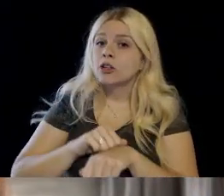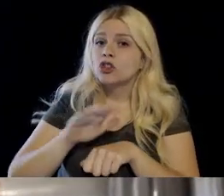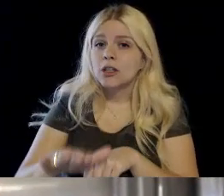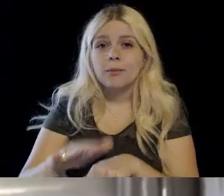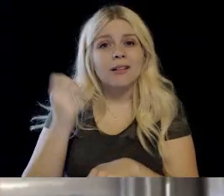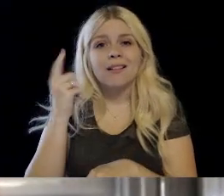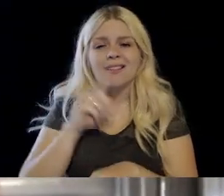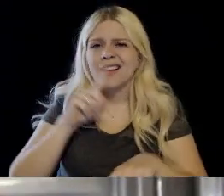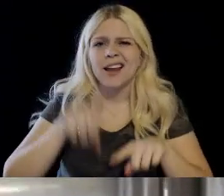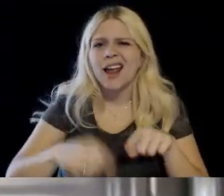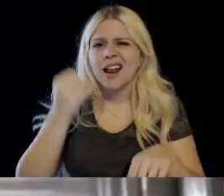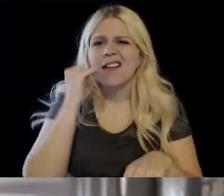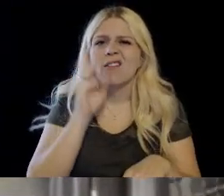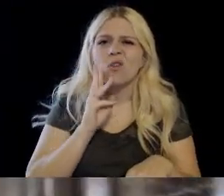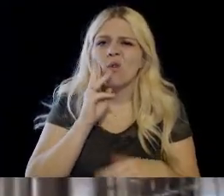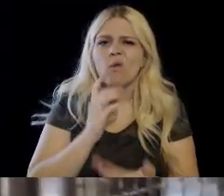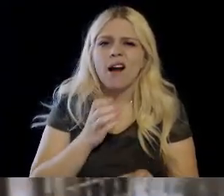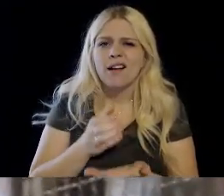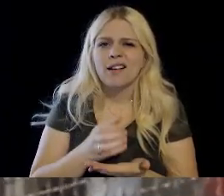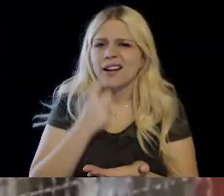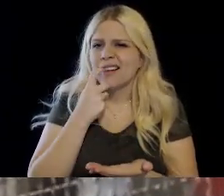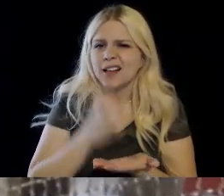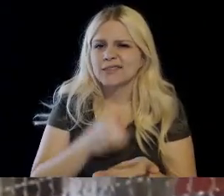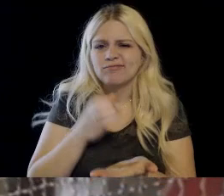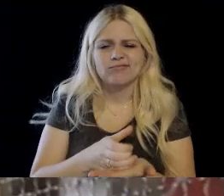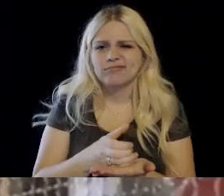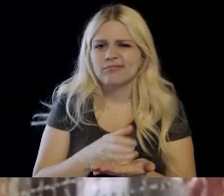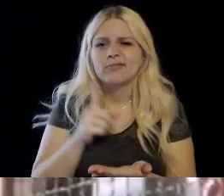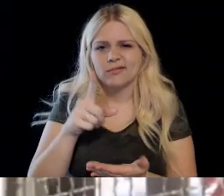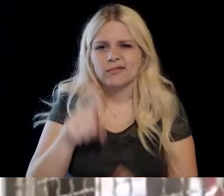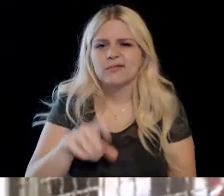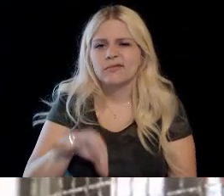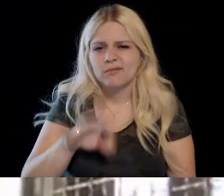come pick those up. And, again, you can pick those up here at Guest Services and someone